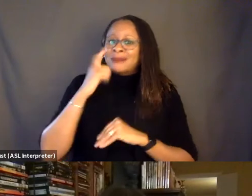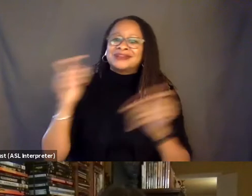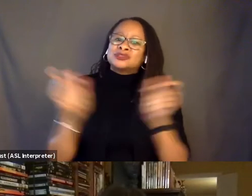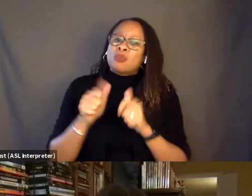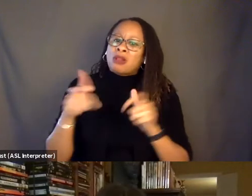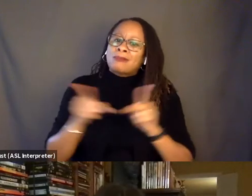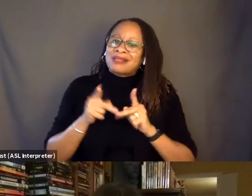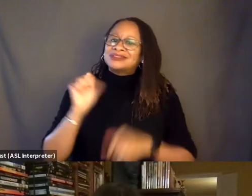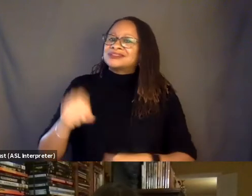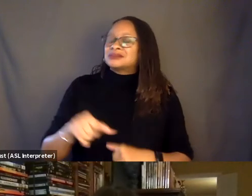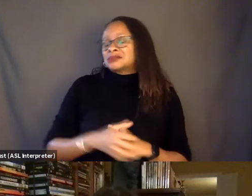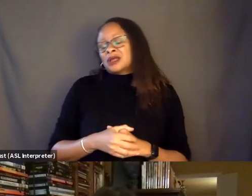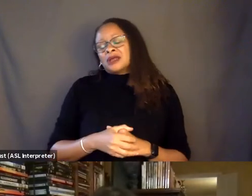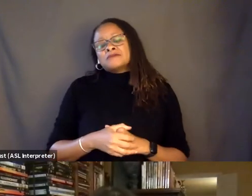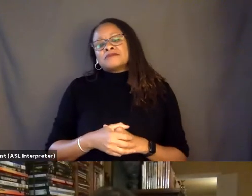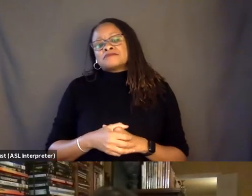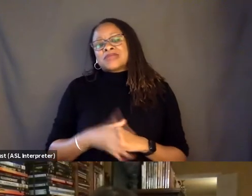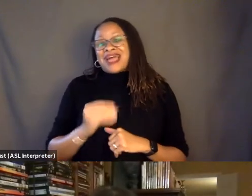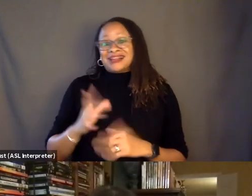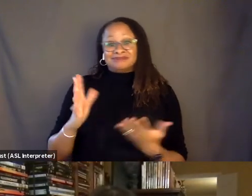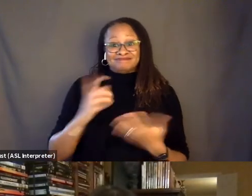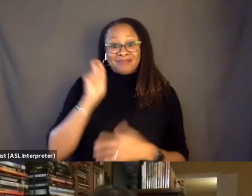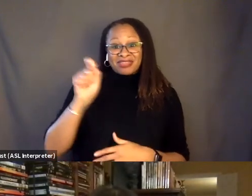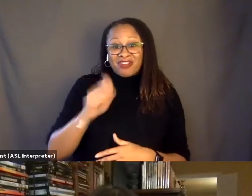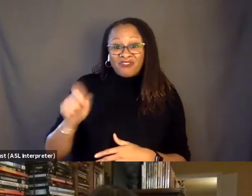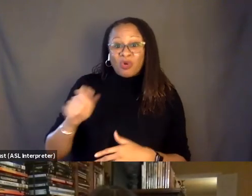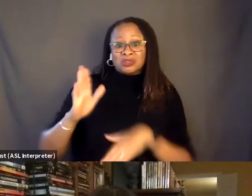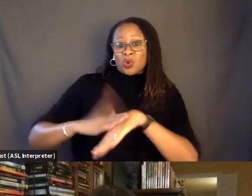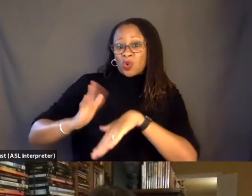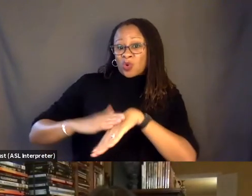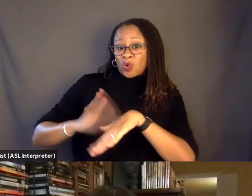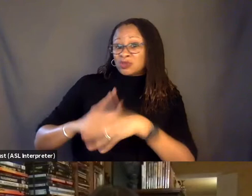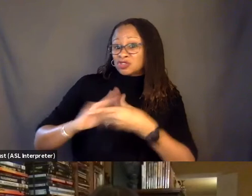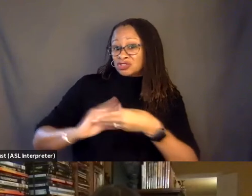And therefore it's a cautionary tale. But you know as a filmmaker,